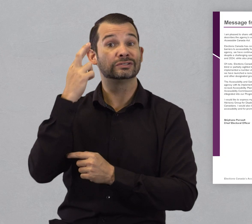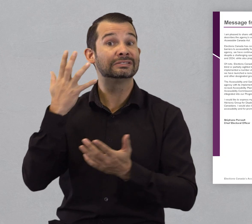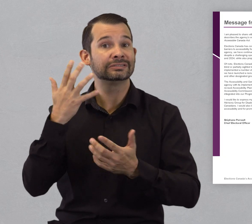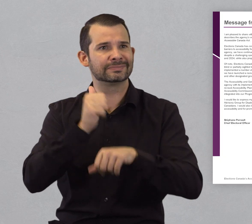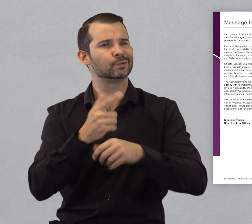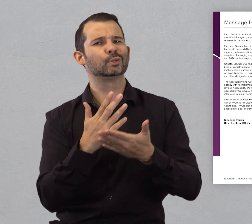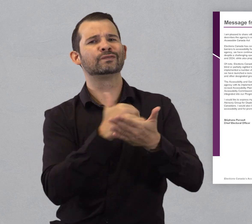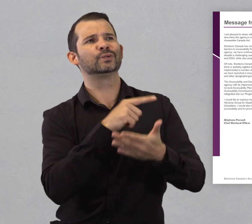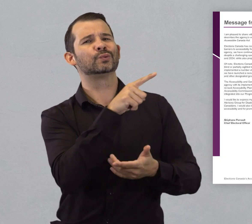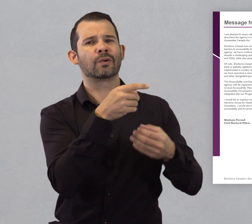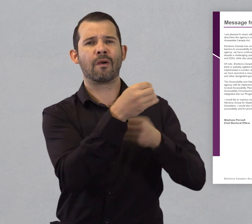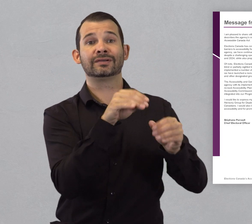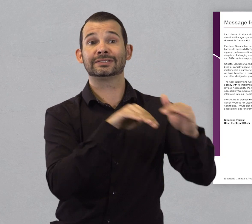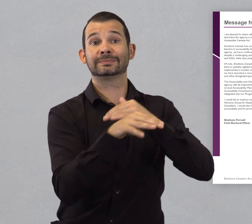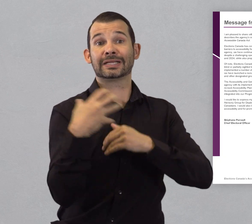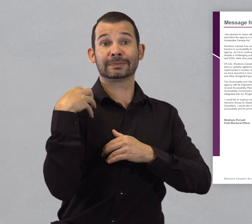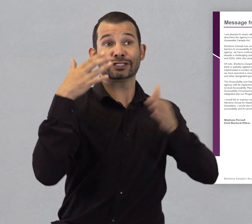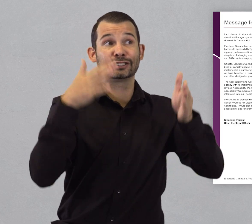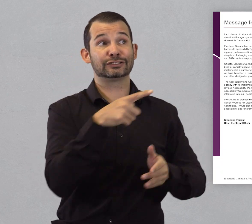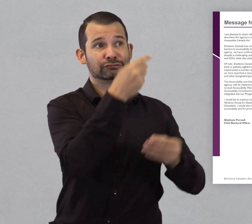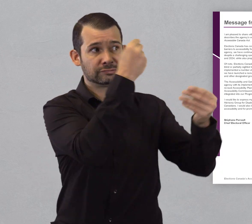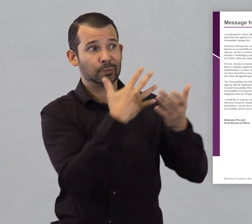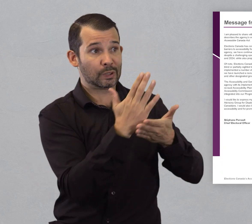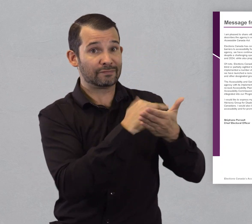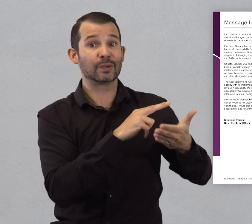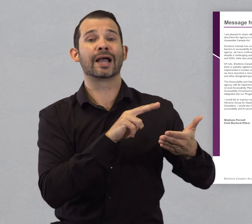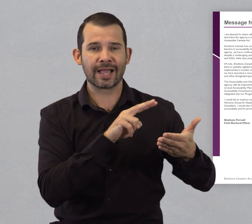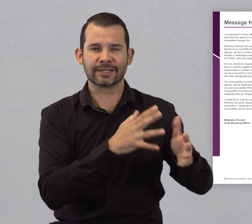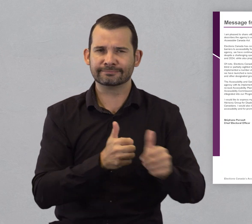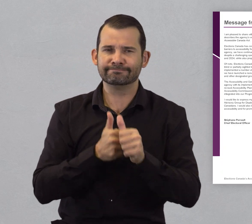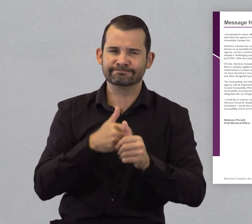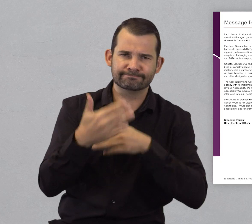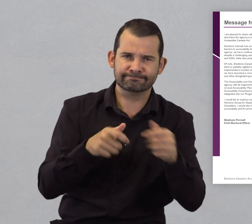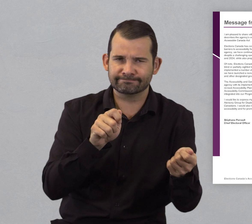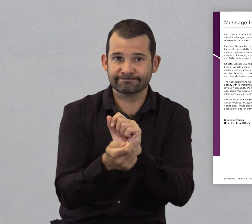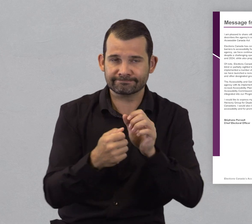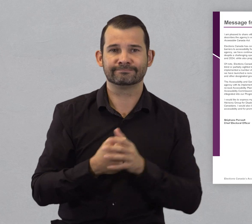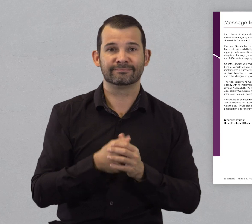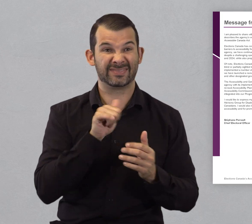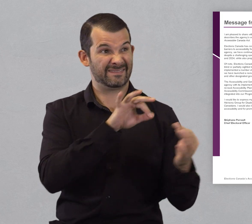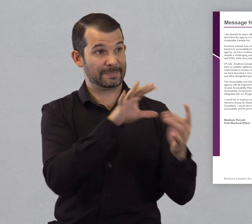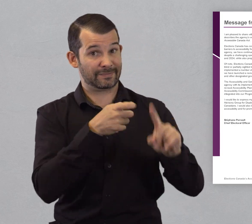review done by the Office of the Accessibility Commissioner. Feedback from the Office of the